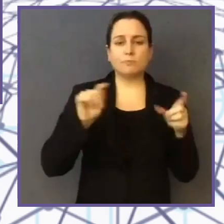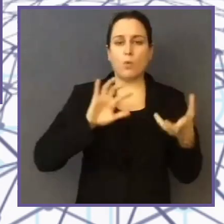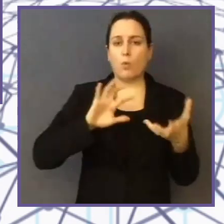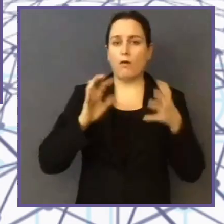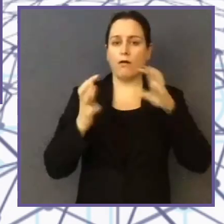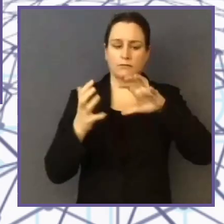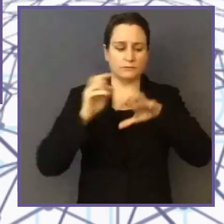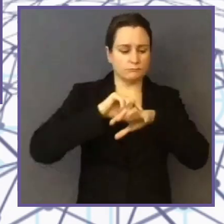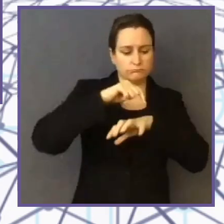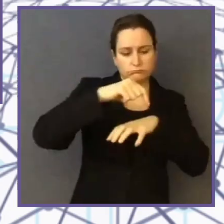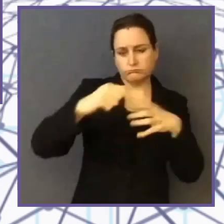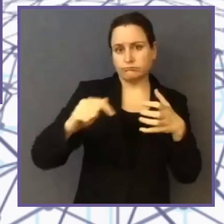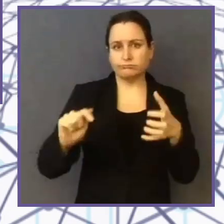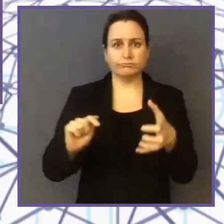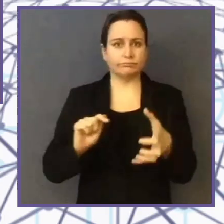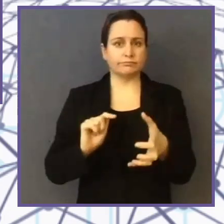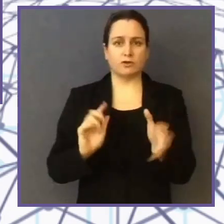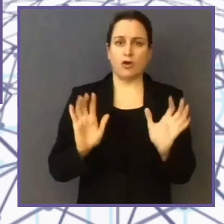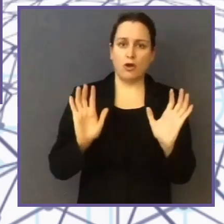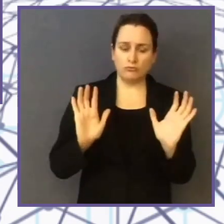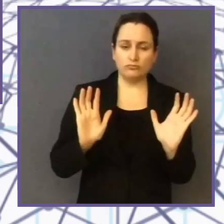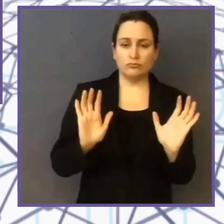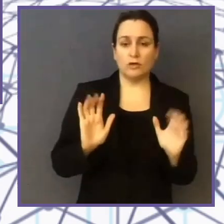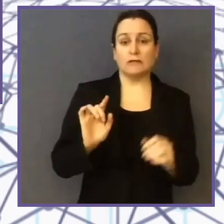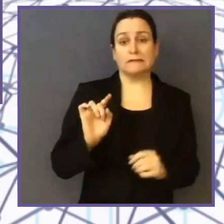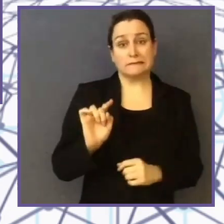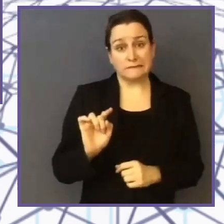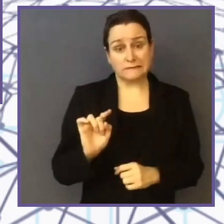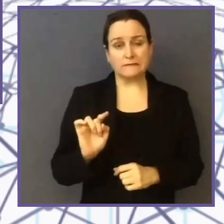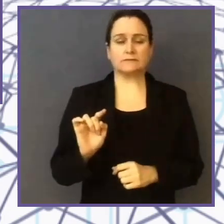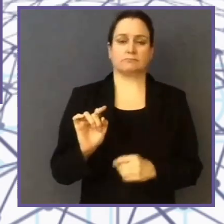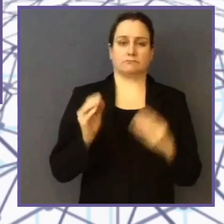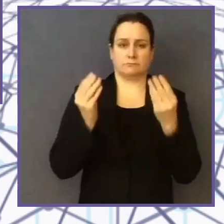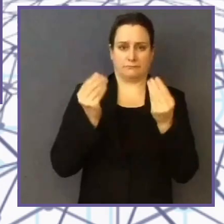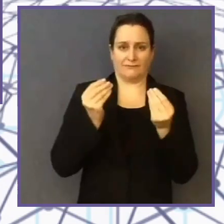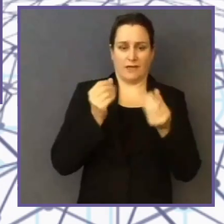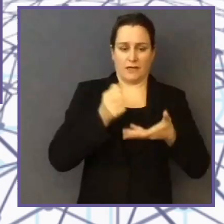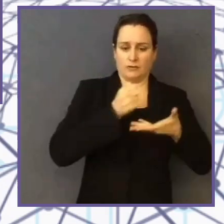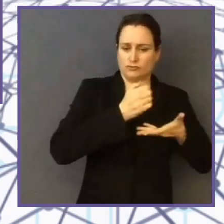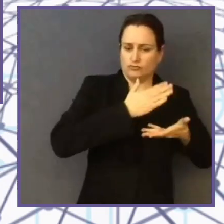towards providing financial independence, security and protections to individuals